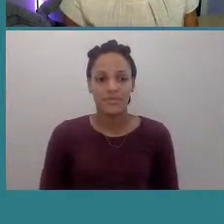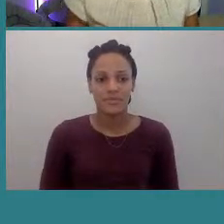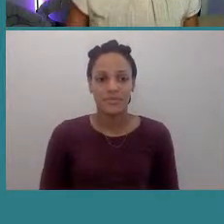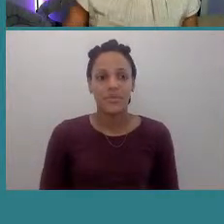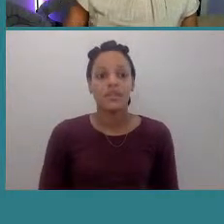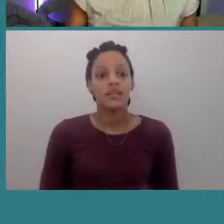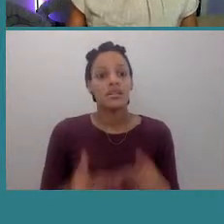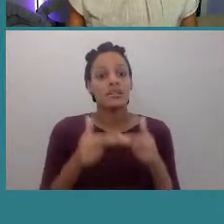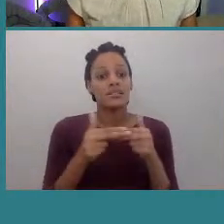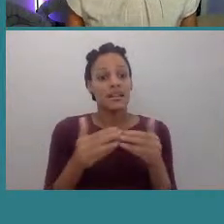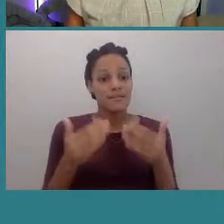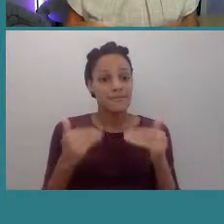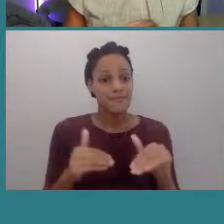Next slide.